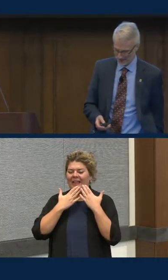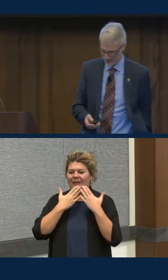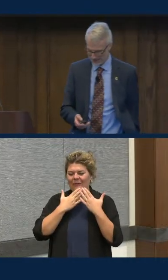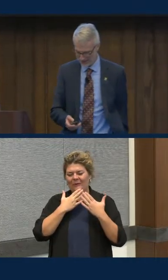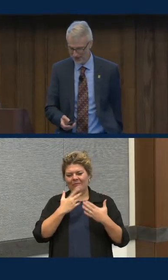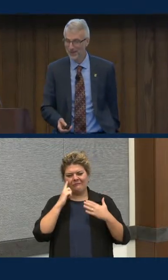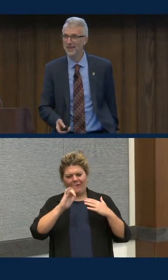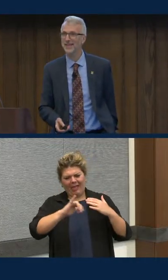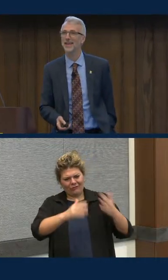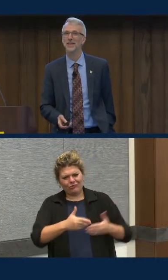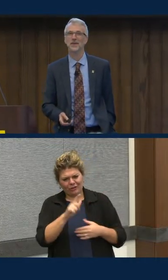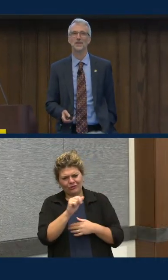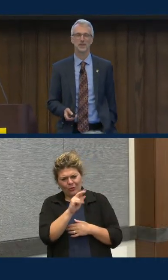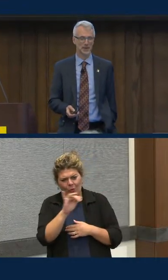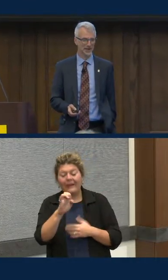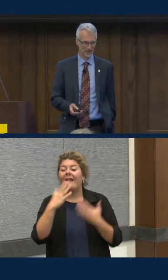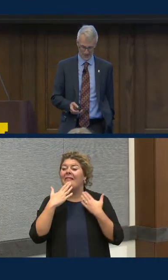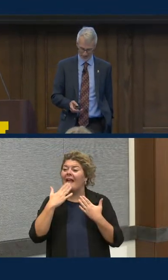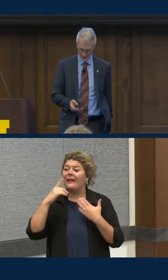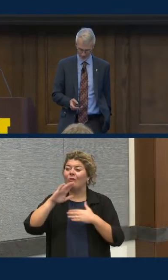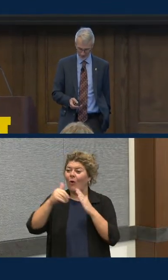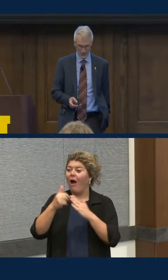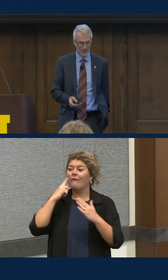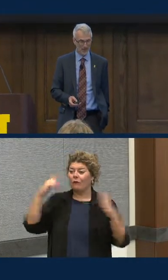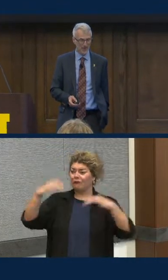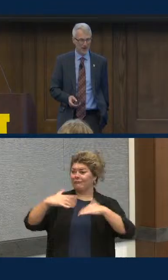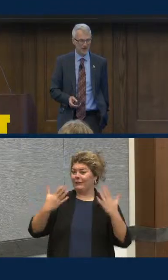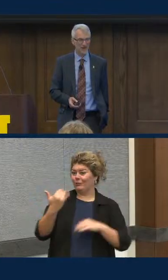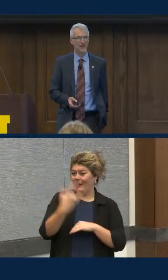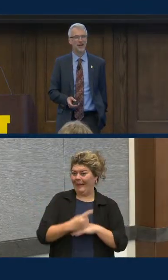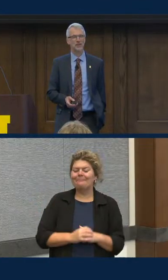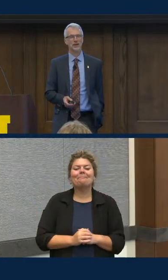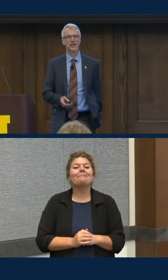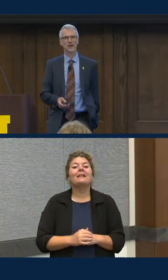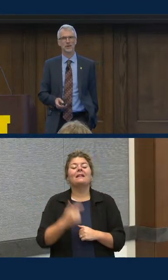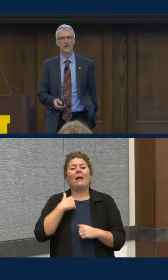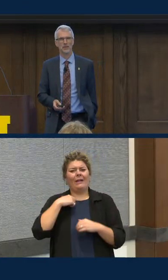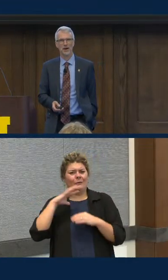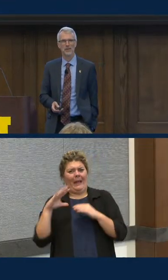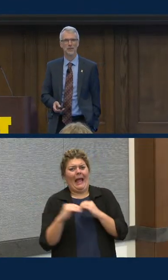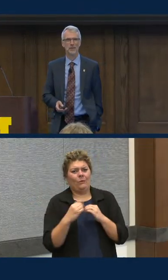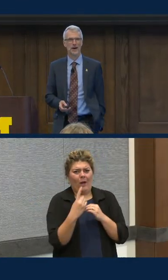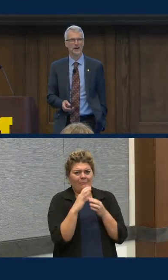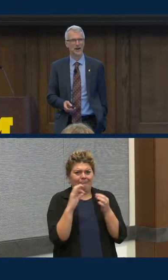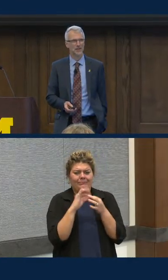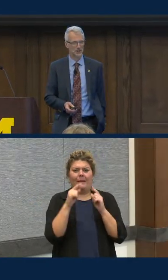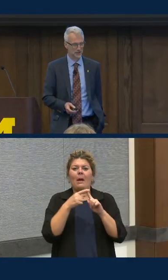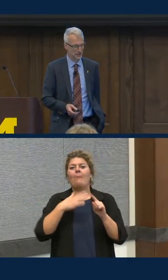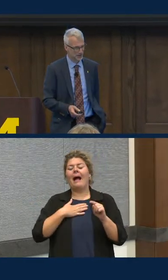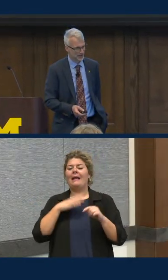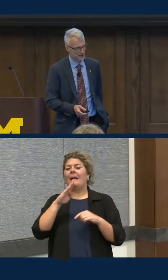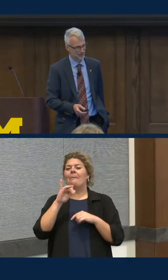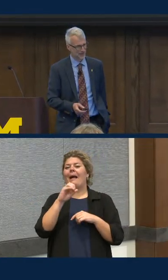Laurie and thank you all for being here today. I'd like to add one note about my